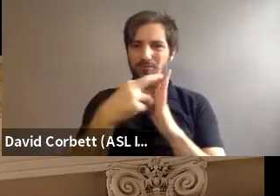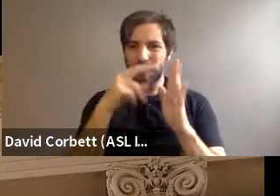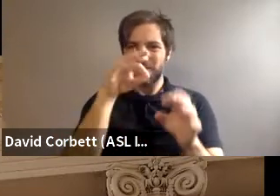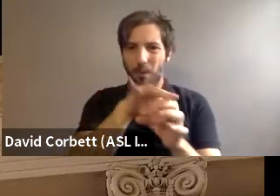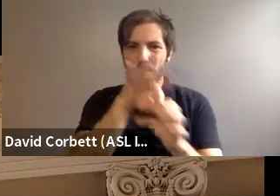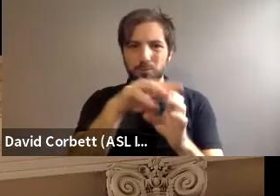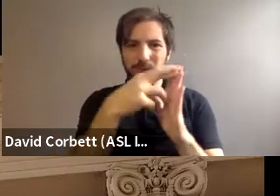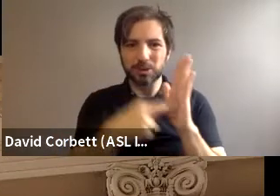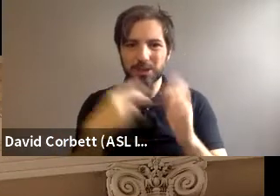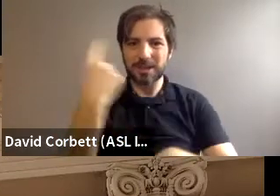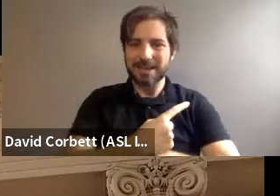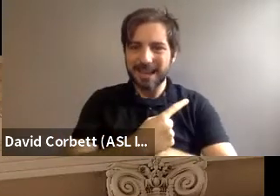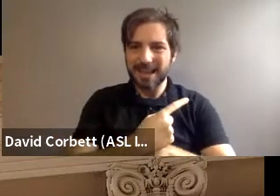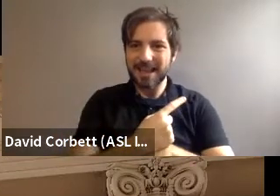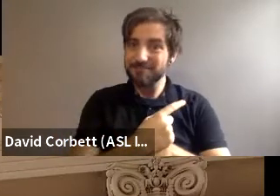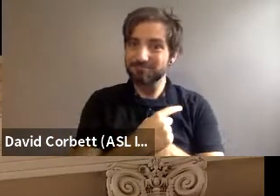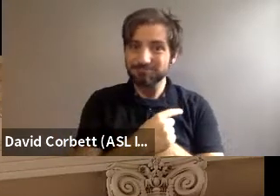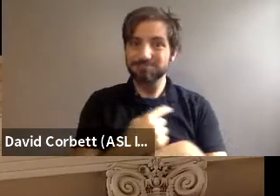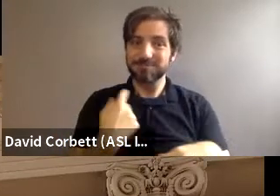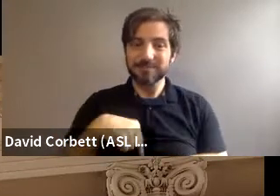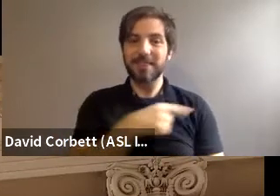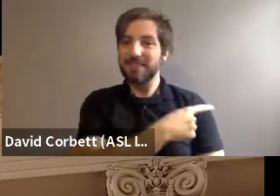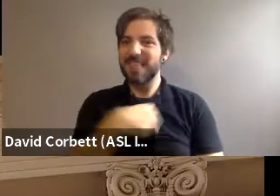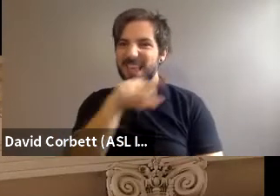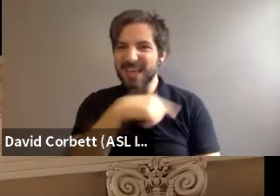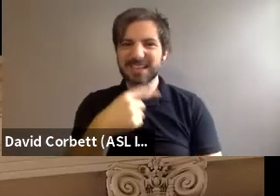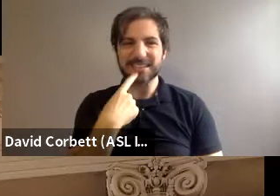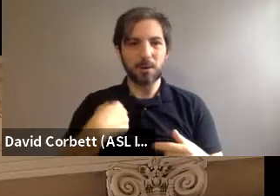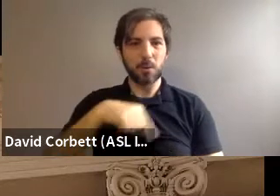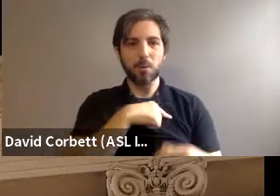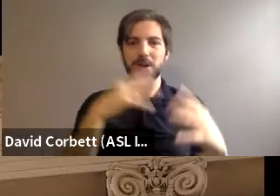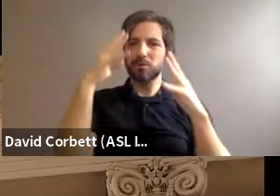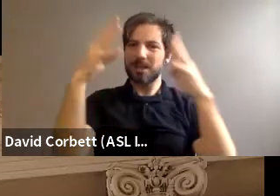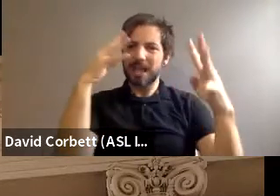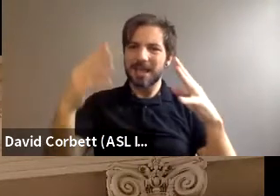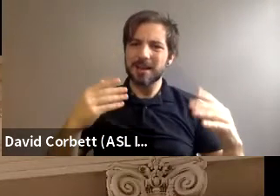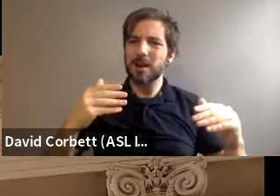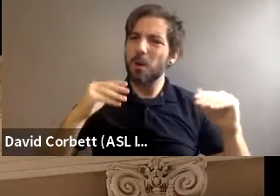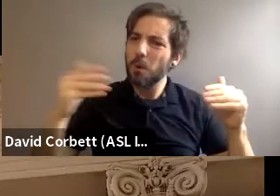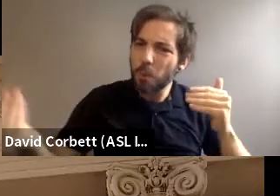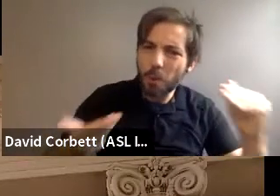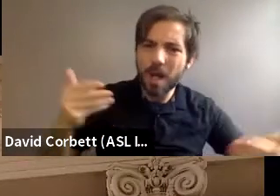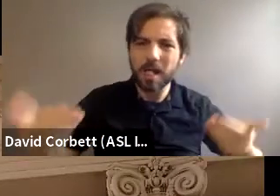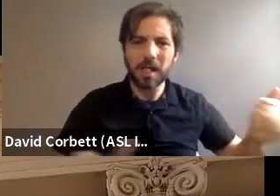they said that we offered a creative, welcoming, and non-partisan way to talk about voting.